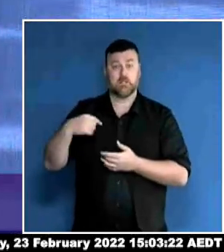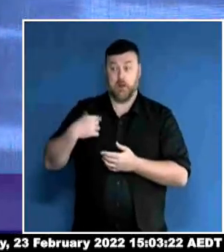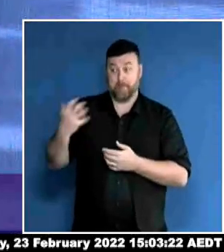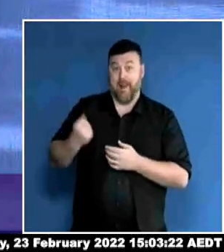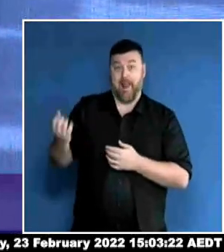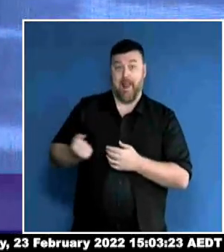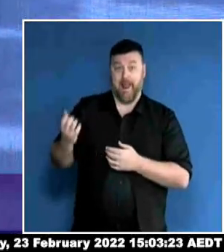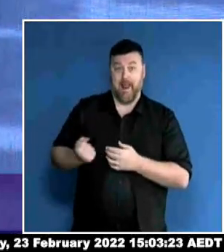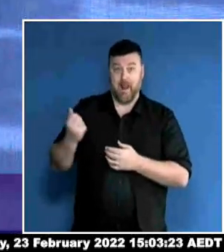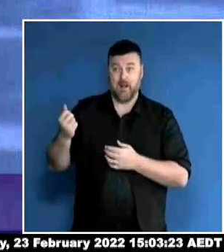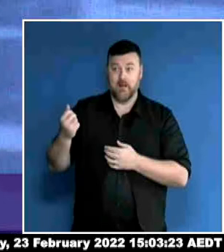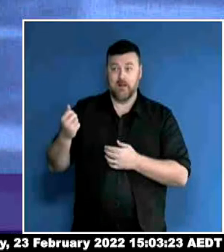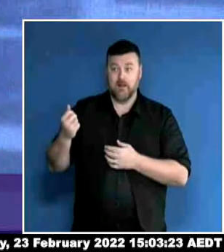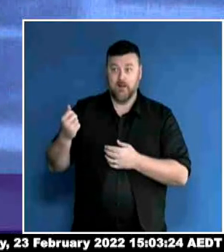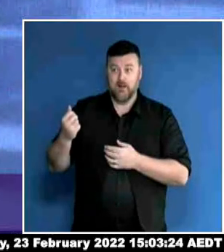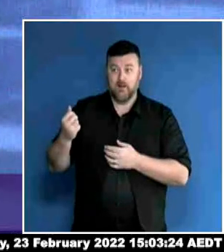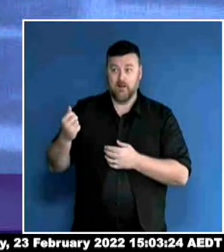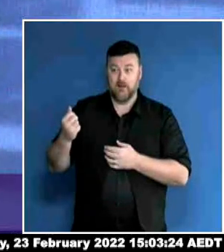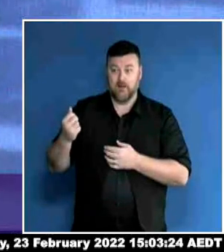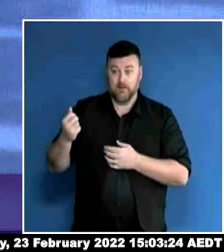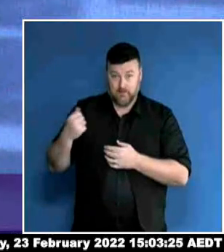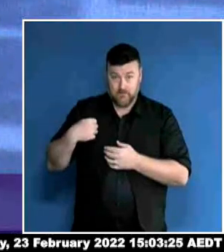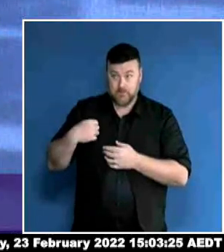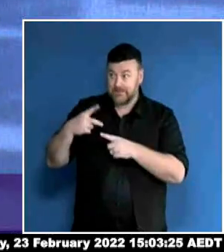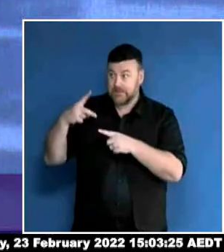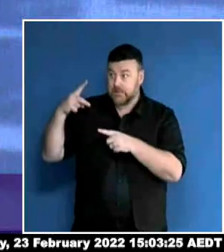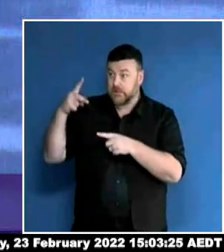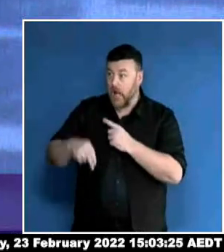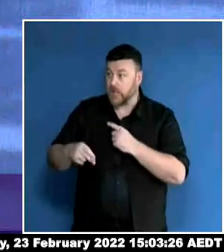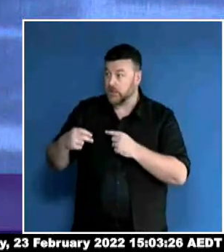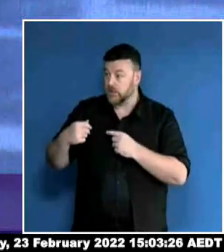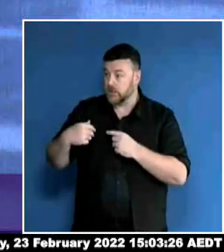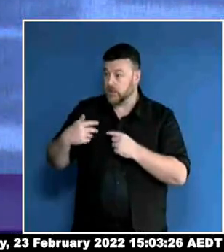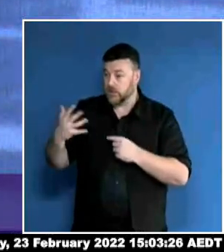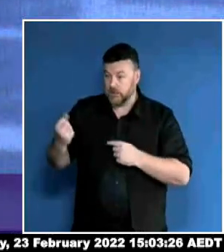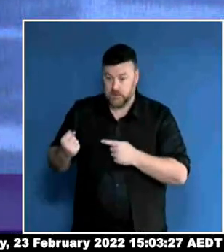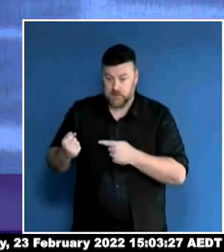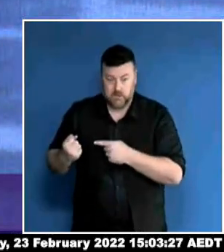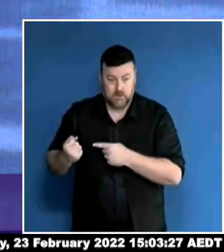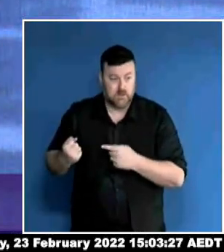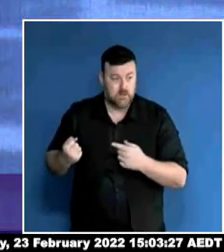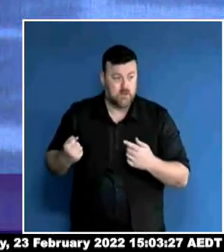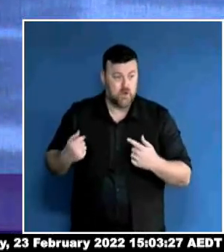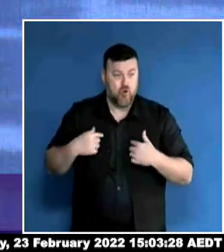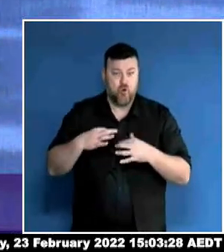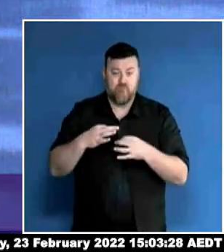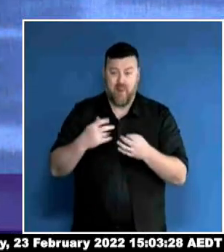it is, that security is gone. What if something happens and you're sick? And you can't go to work?